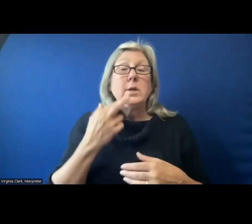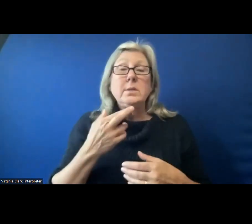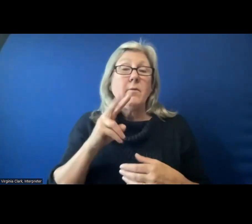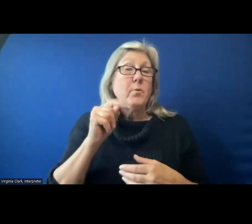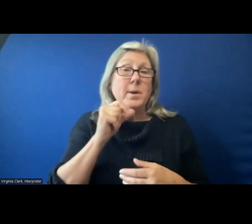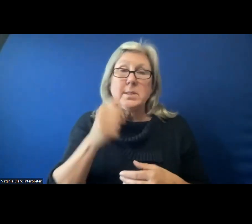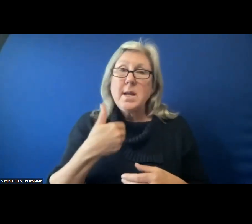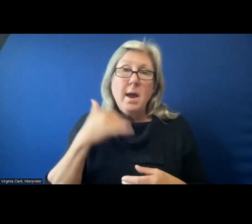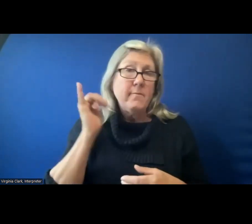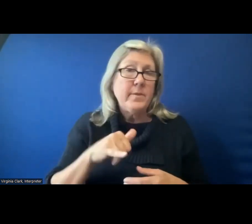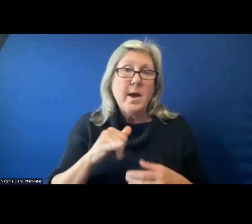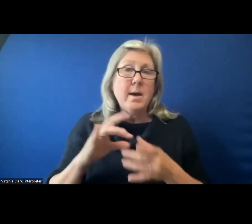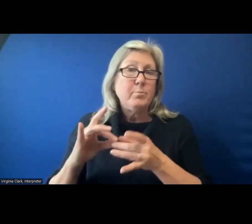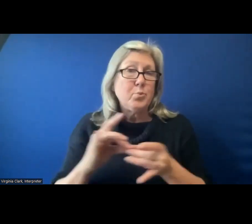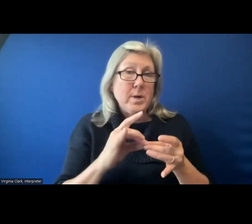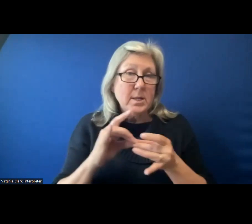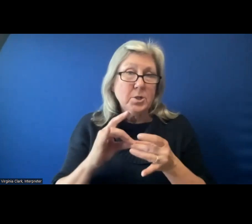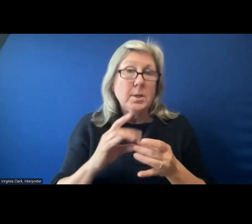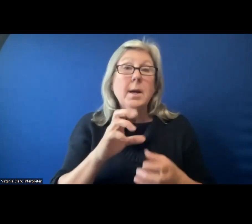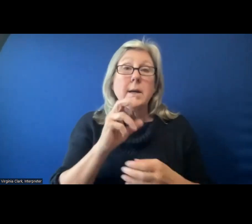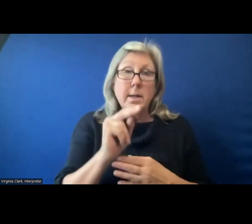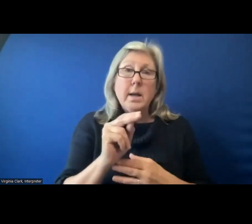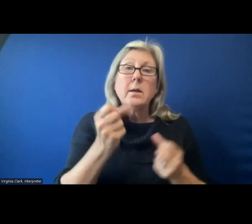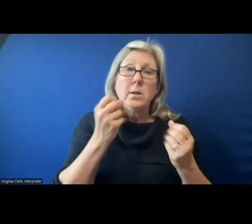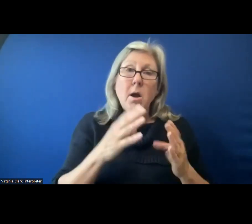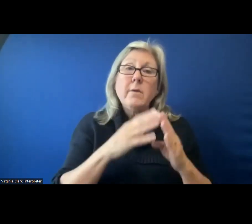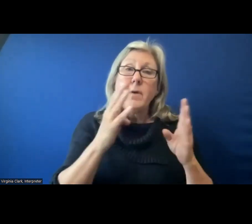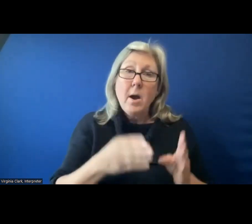in Connecticut, a lot of service supportive housing is being built and it was the ARC